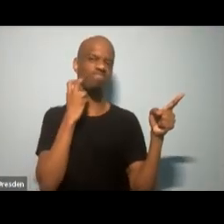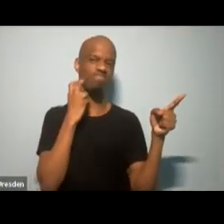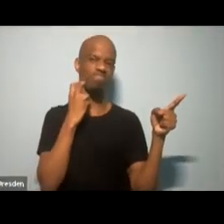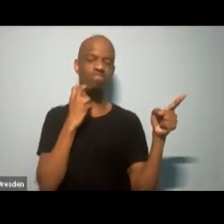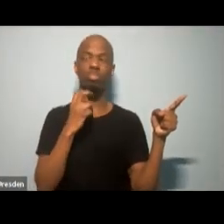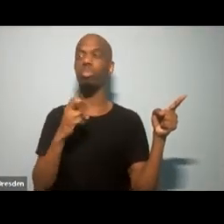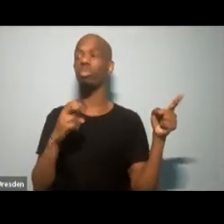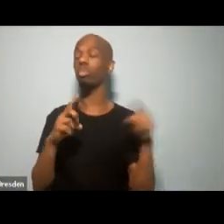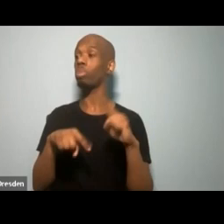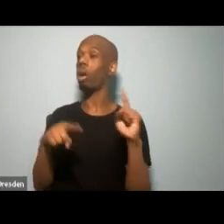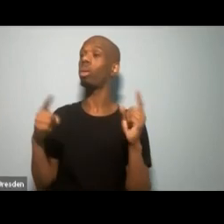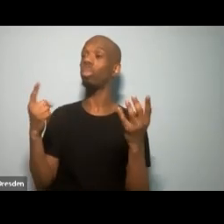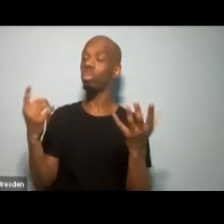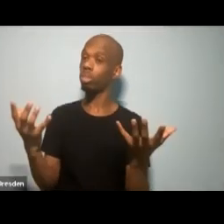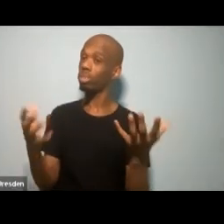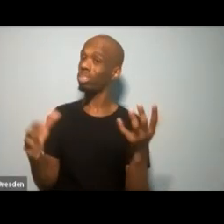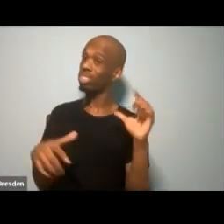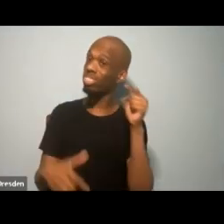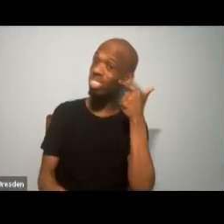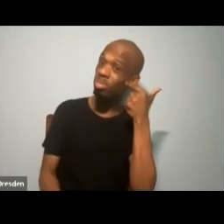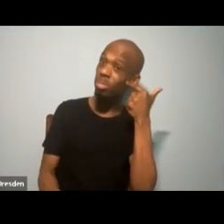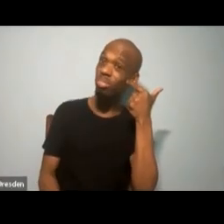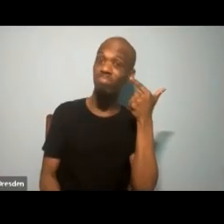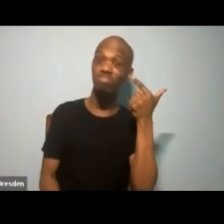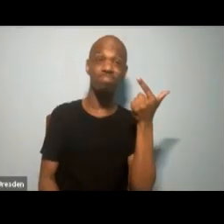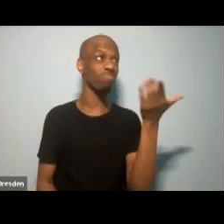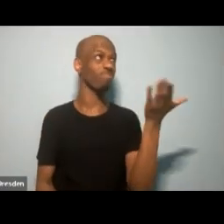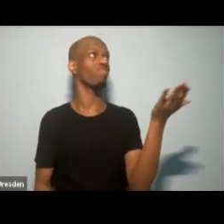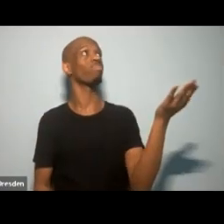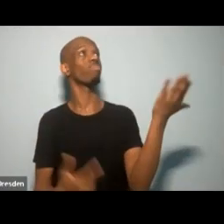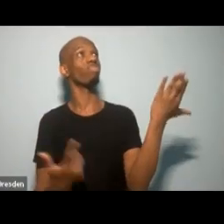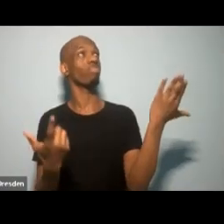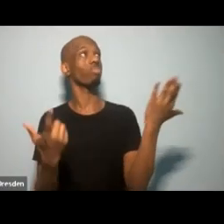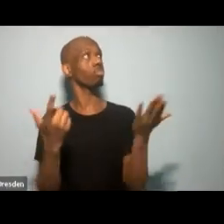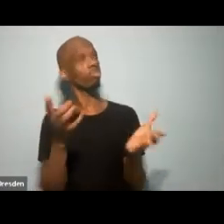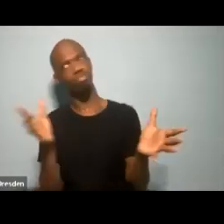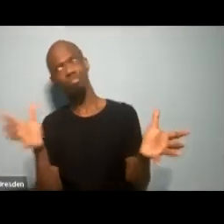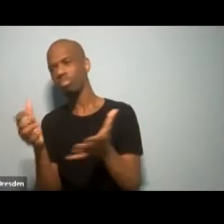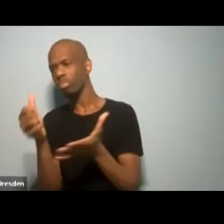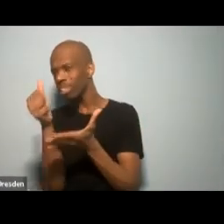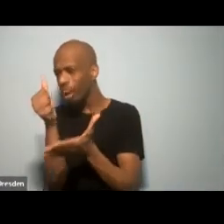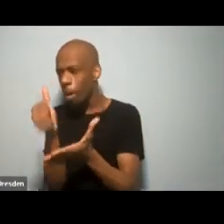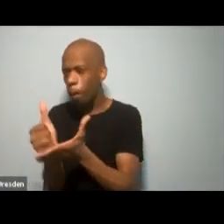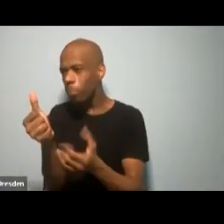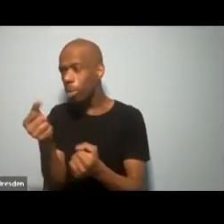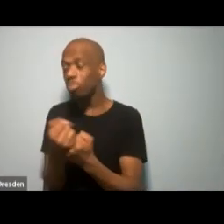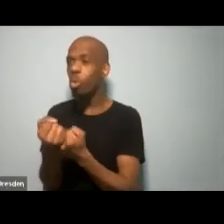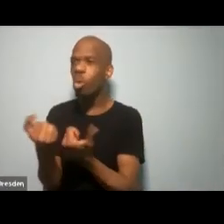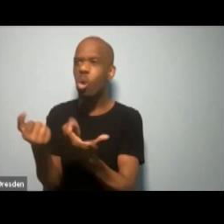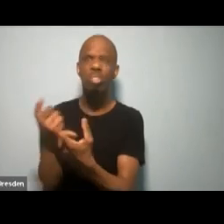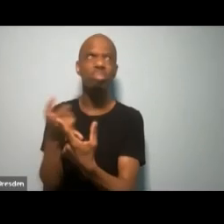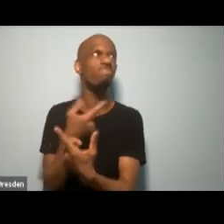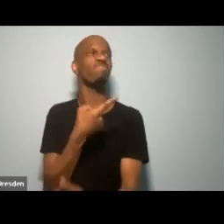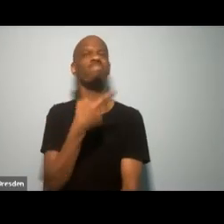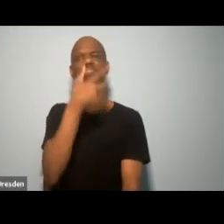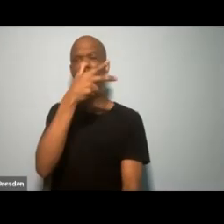government cannot do much for the creative industry other than to provide enabling environment.